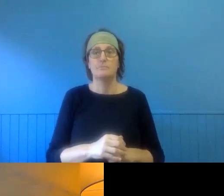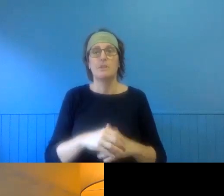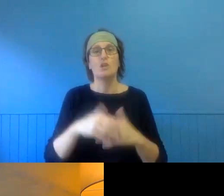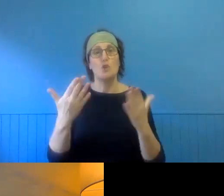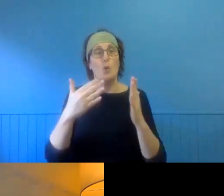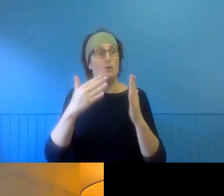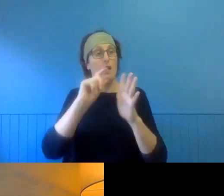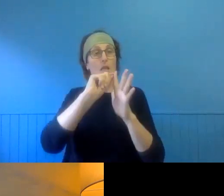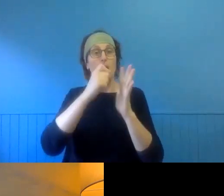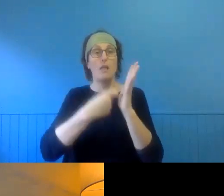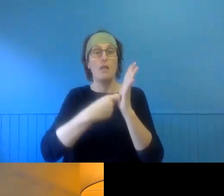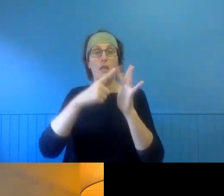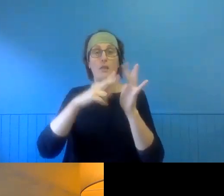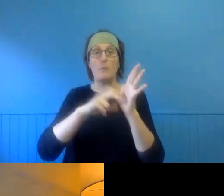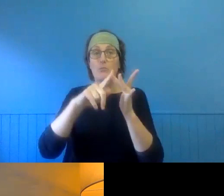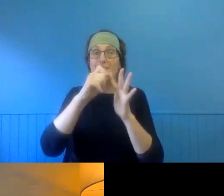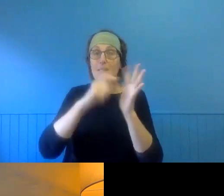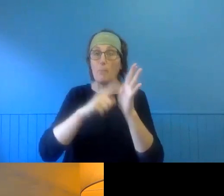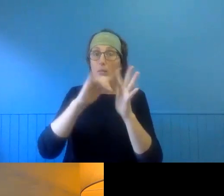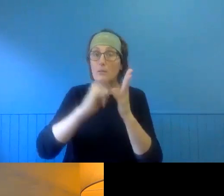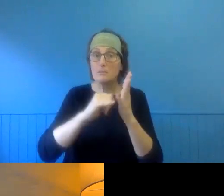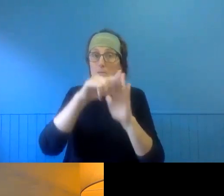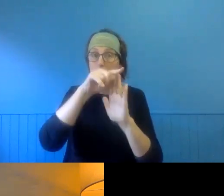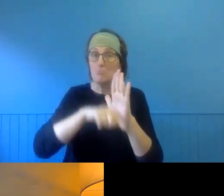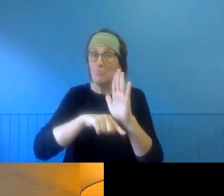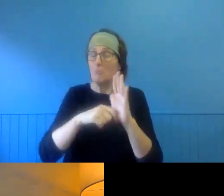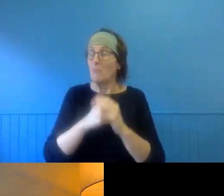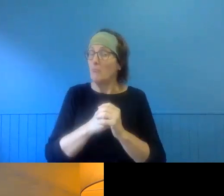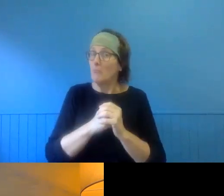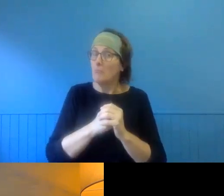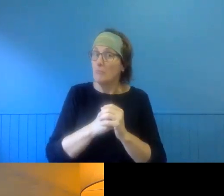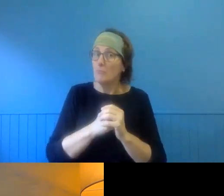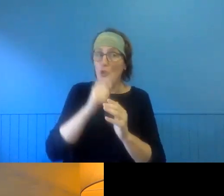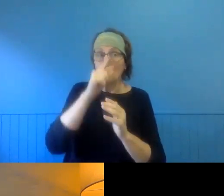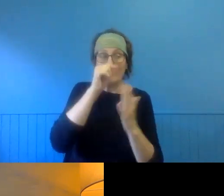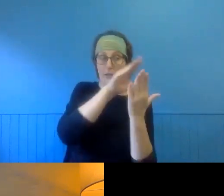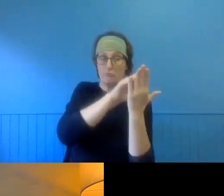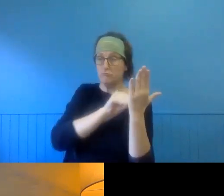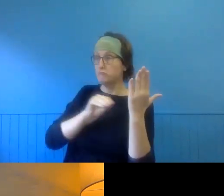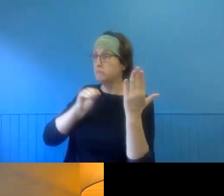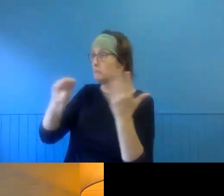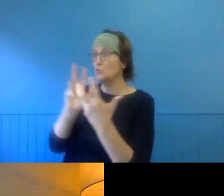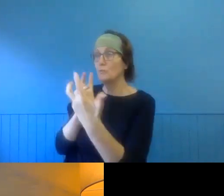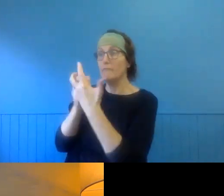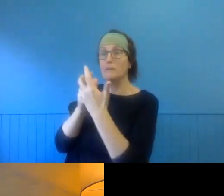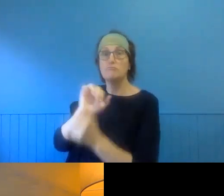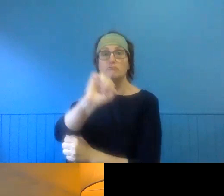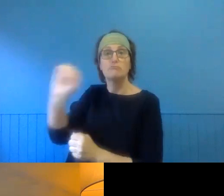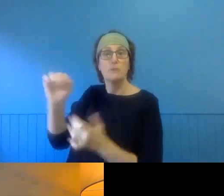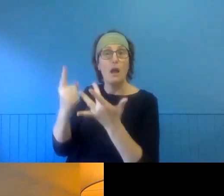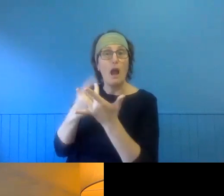principles, I think, can be things that can be used in other cultures